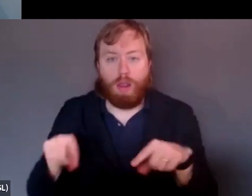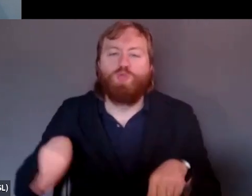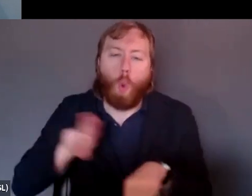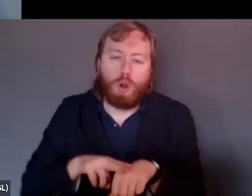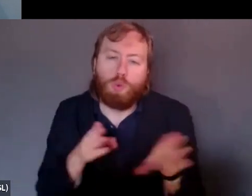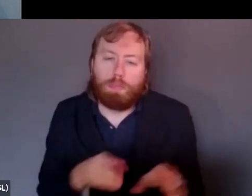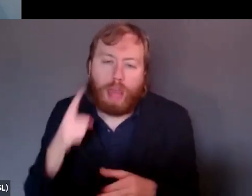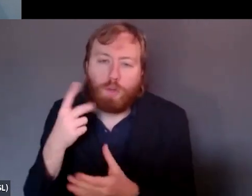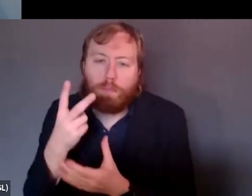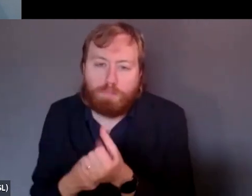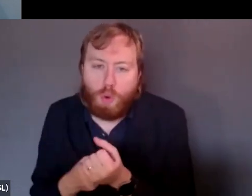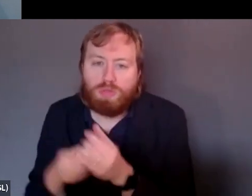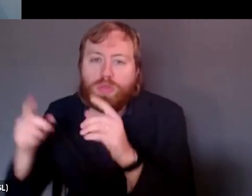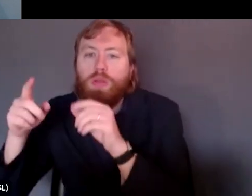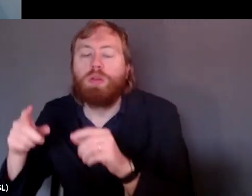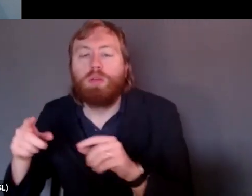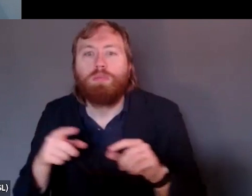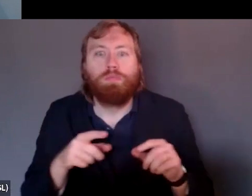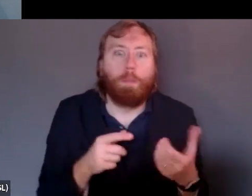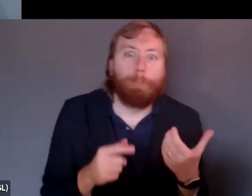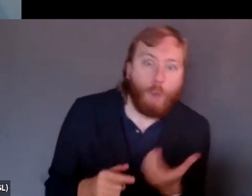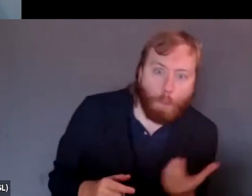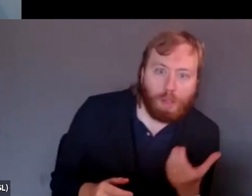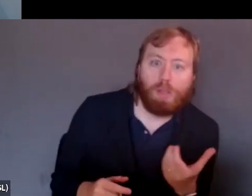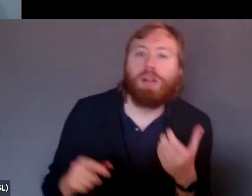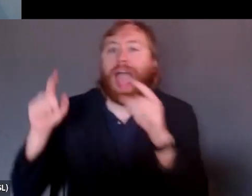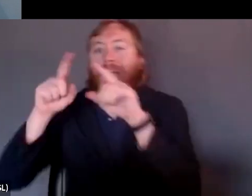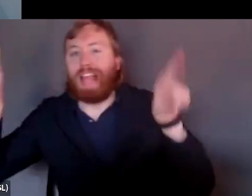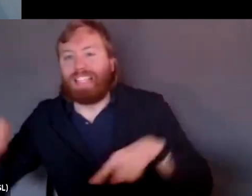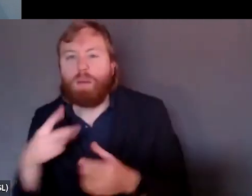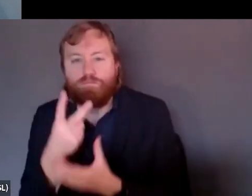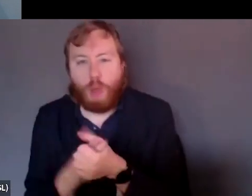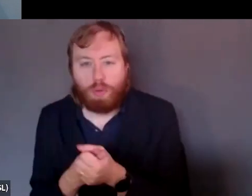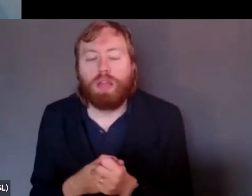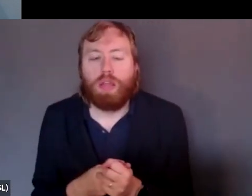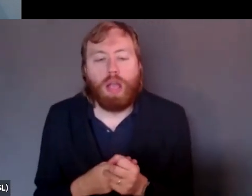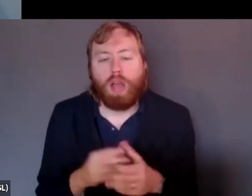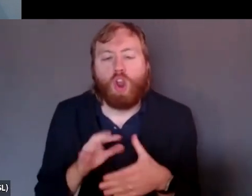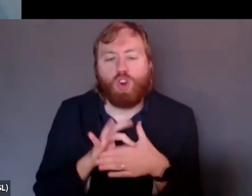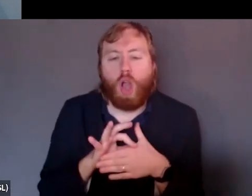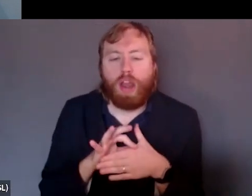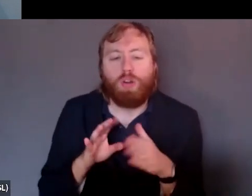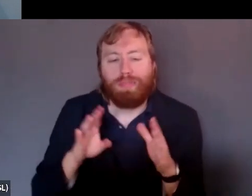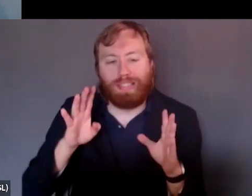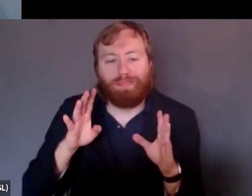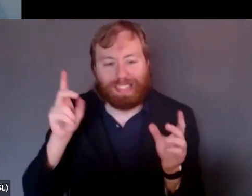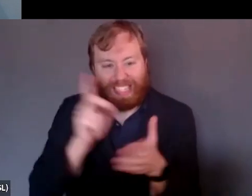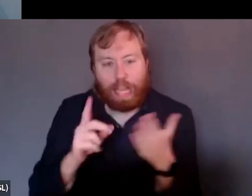Our designer is very good at knowing how to scale content and adjust content positionally as you go either from mobile,